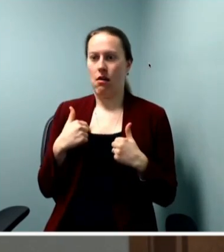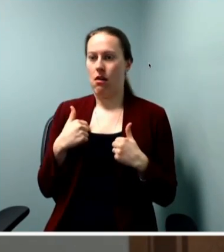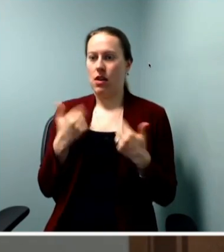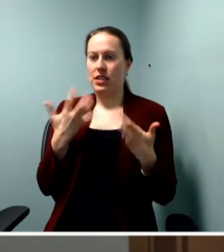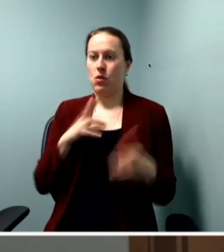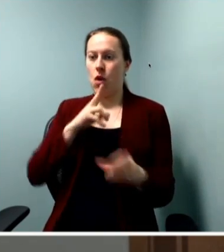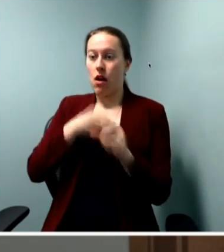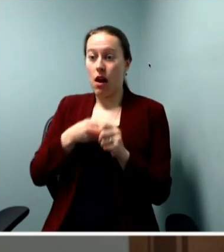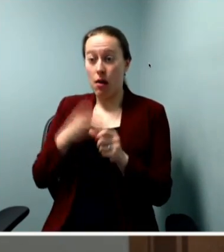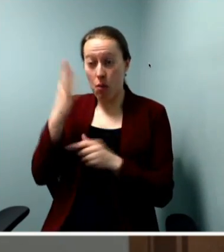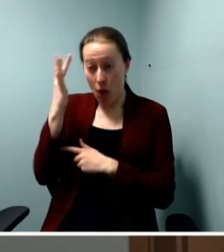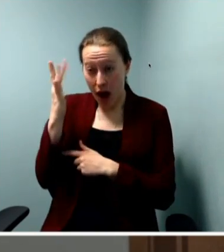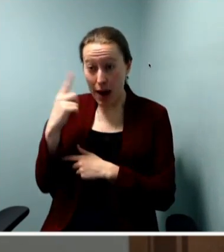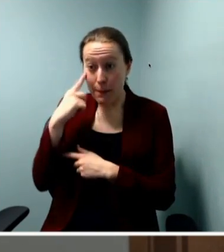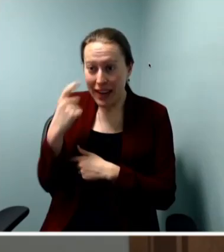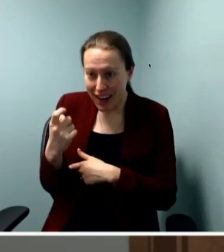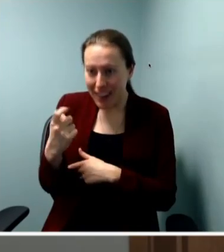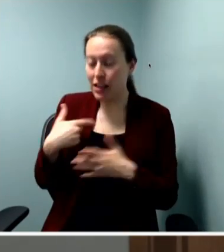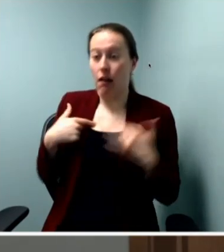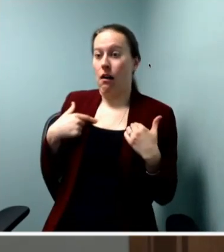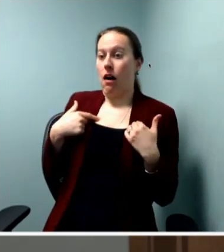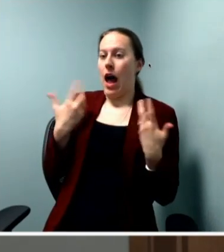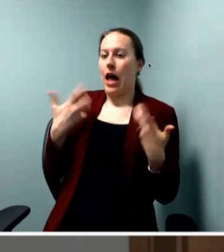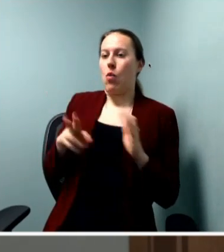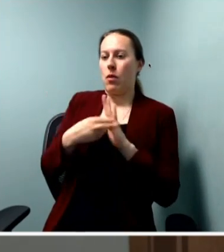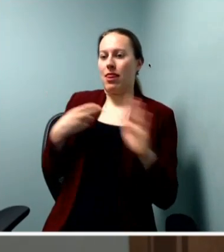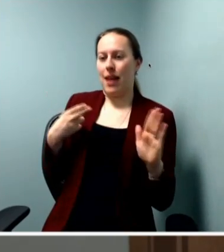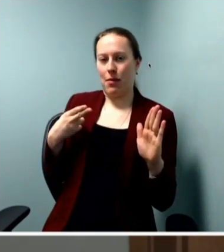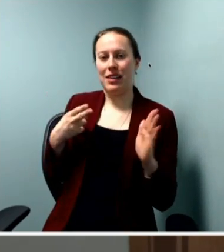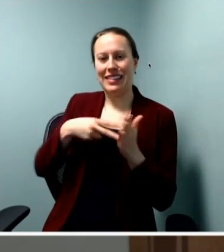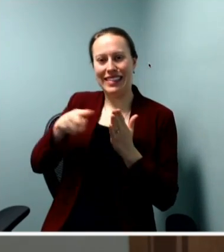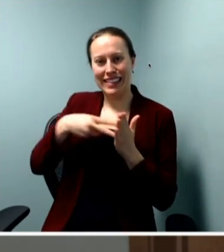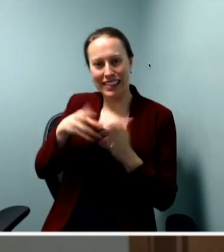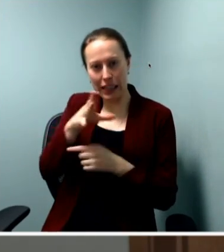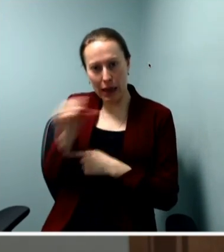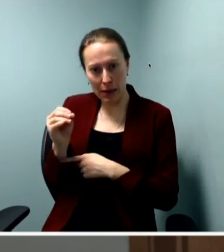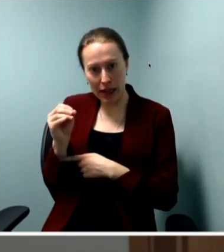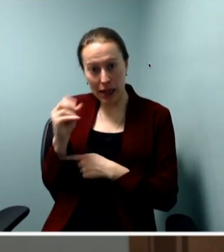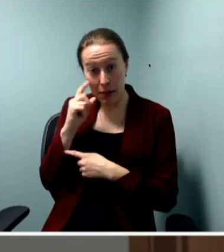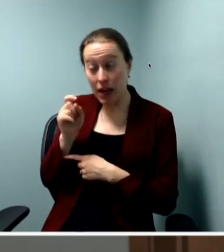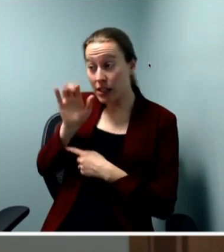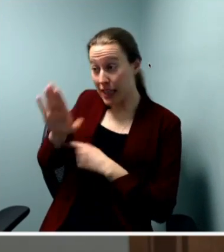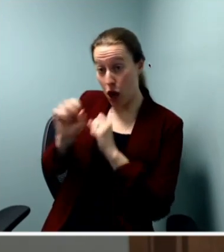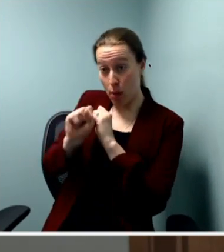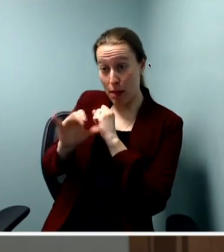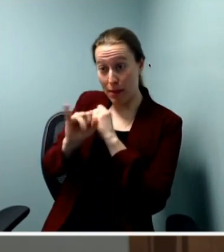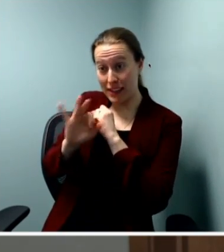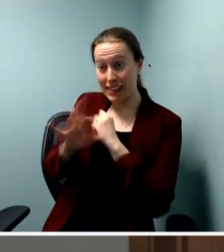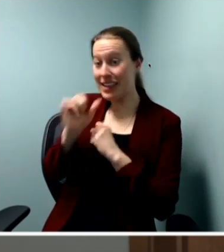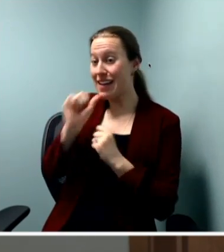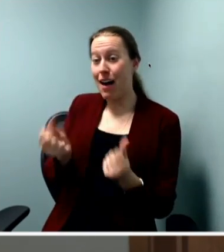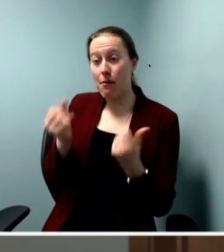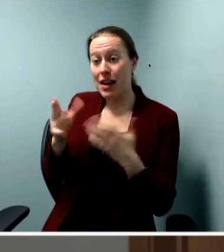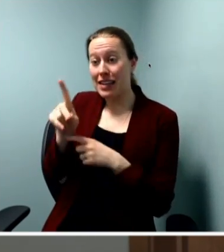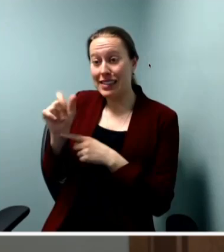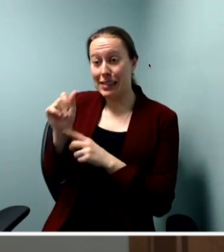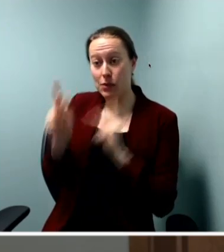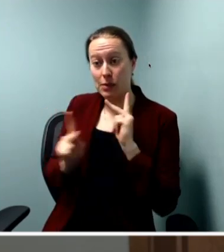And they don't have images of disabled people in a lot of their publicity and they've lost their disabled audience